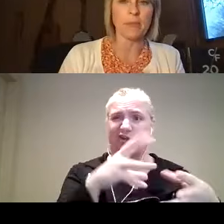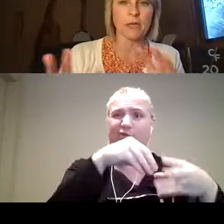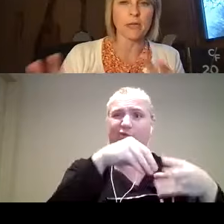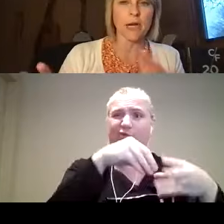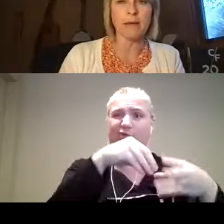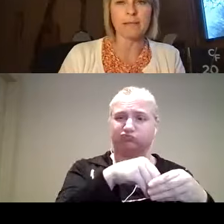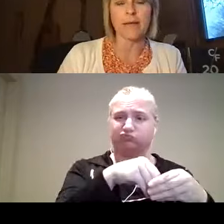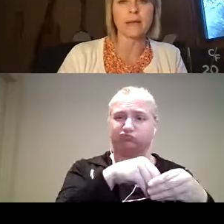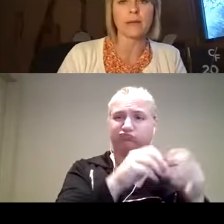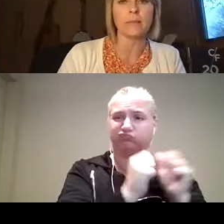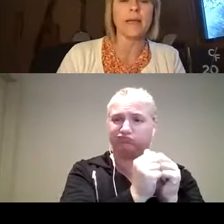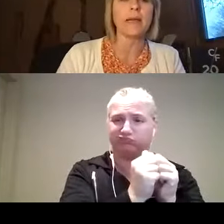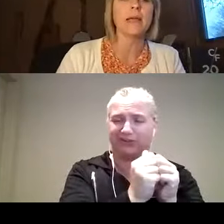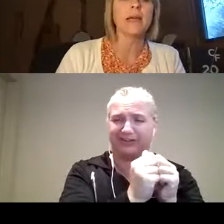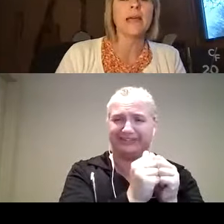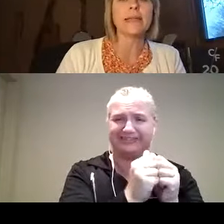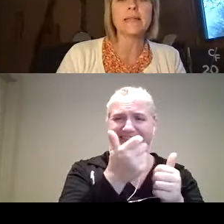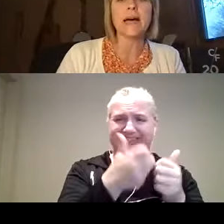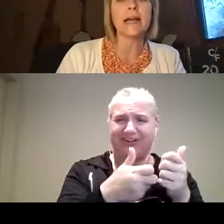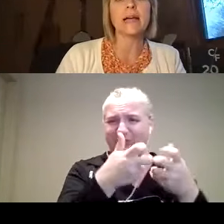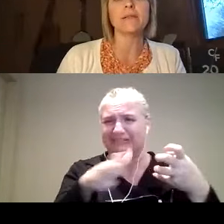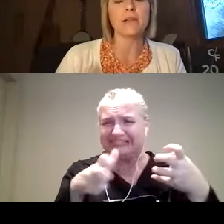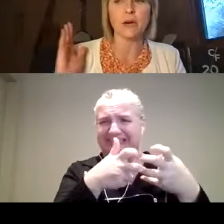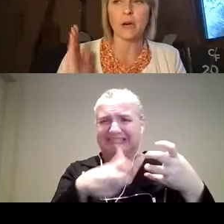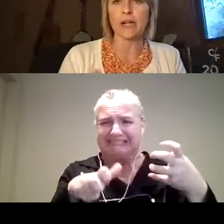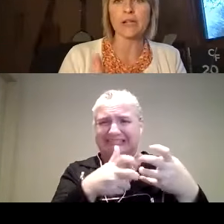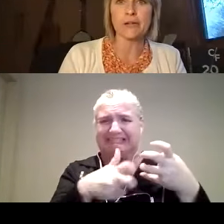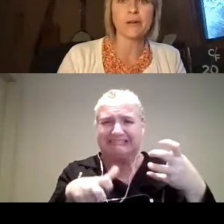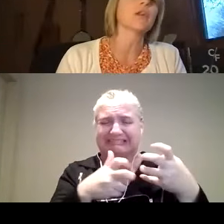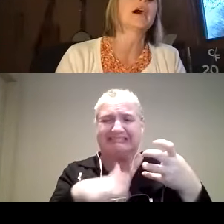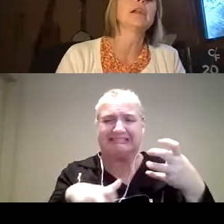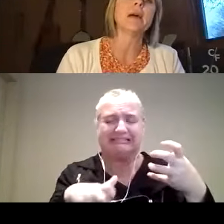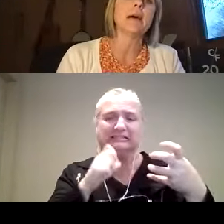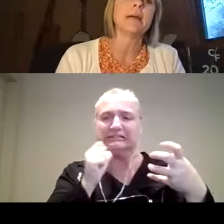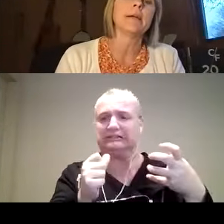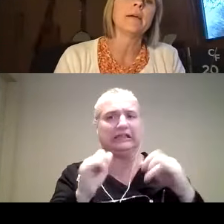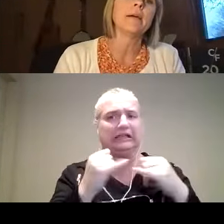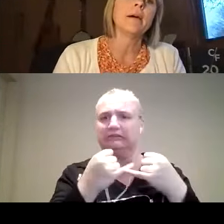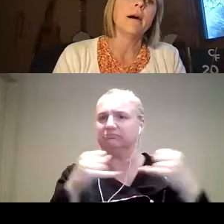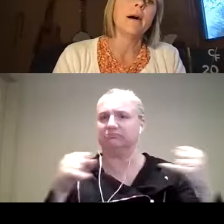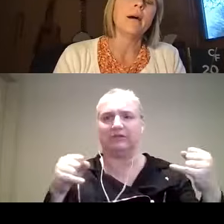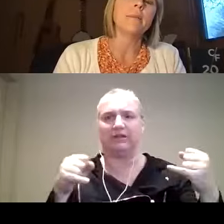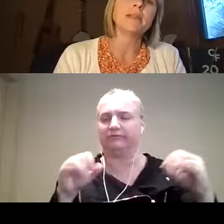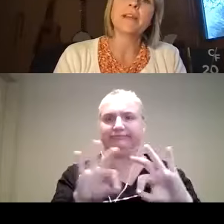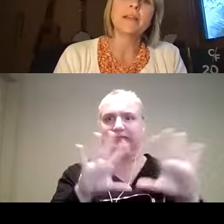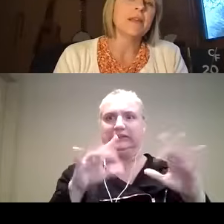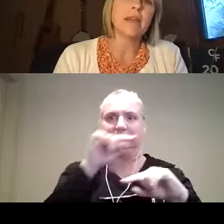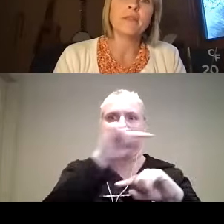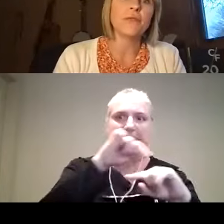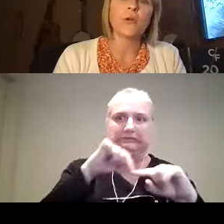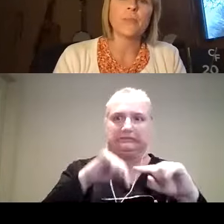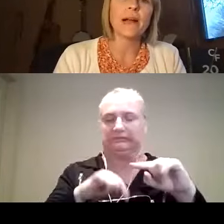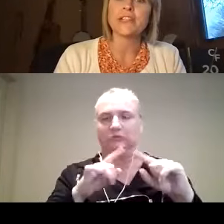But I'll talk about that in a little bit. It's not a clear cut line even for practitioners